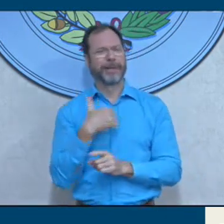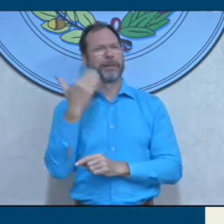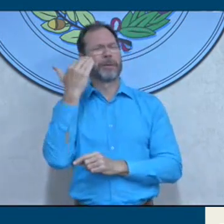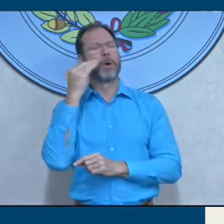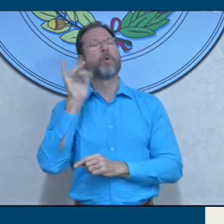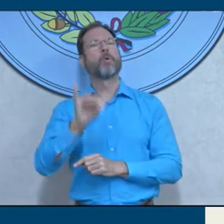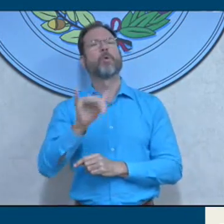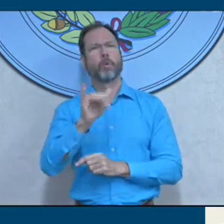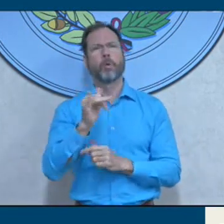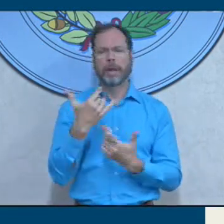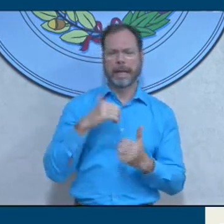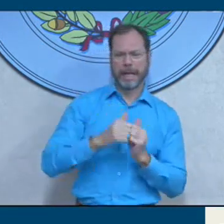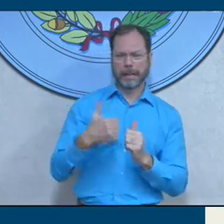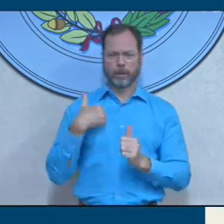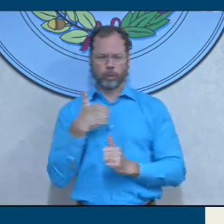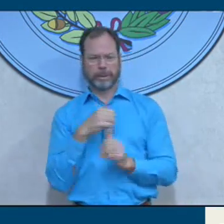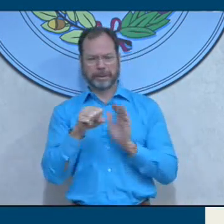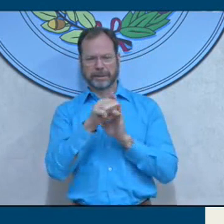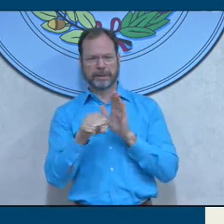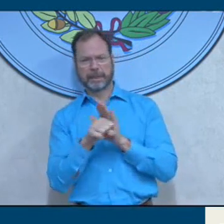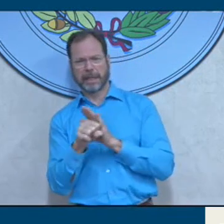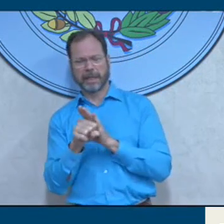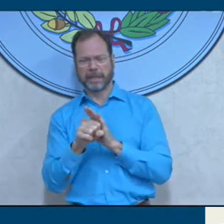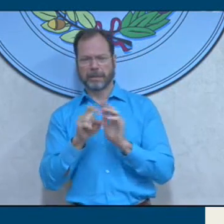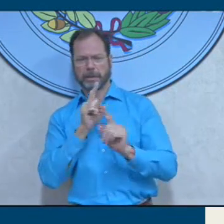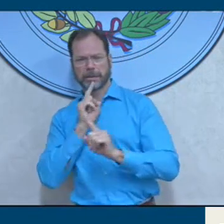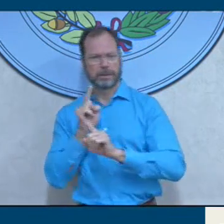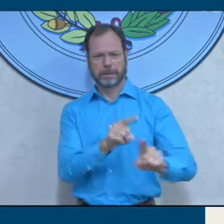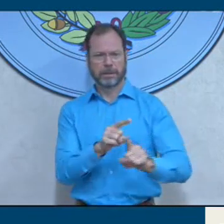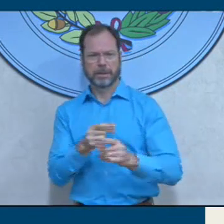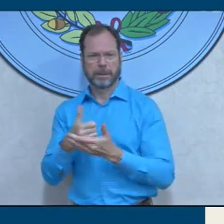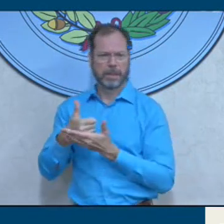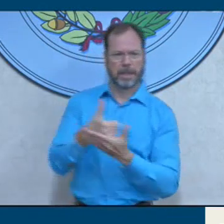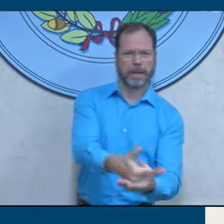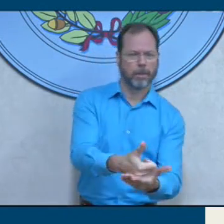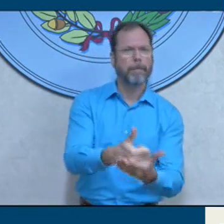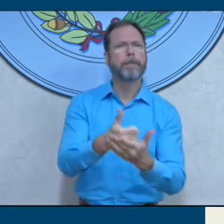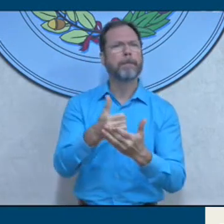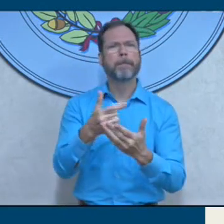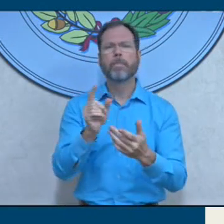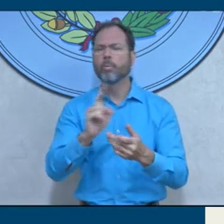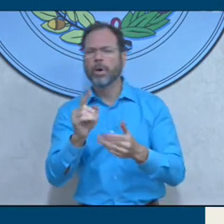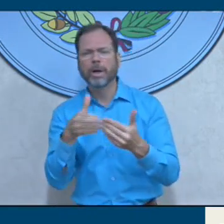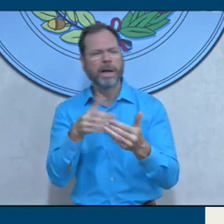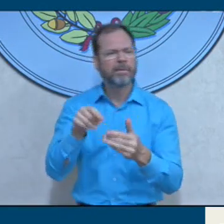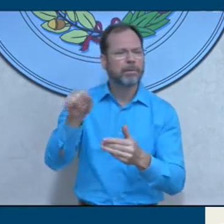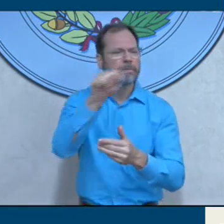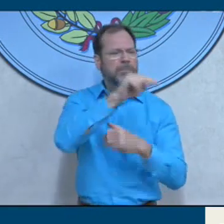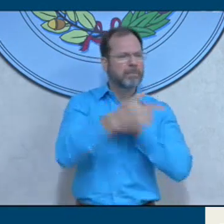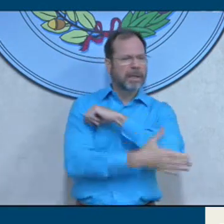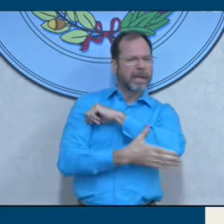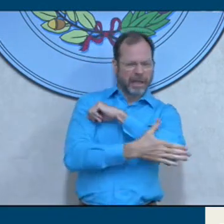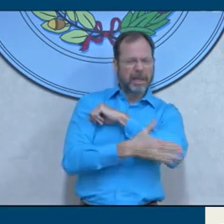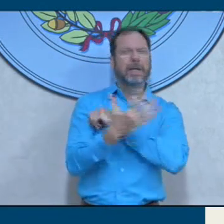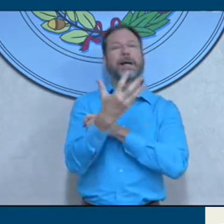INCREASE IN THE NUMBER OF PEOPLE TESTING POSITIVE. IT INFORMS US. HOW THE STATE NEEDS TO GO ABOUT RESPONDING